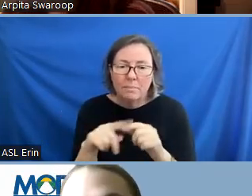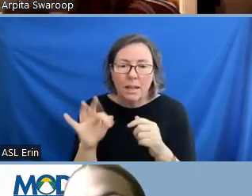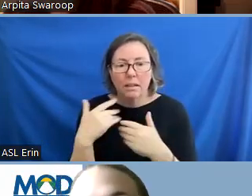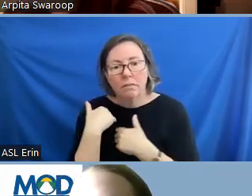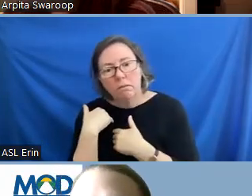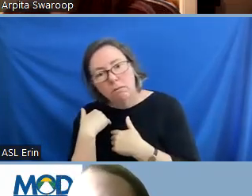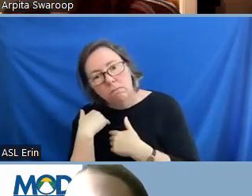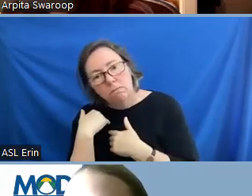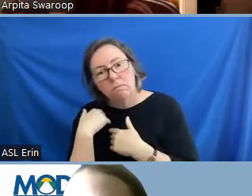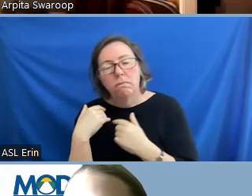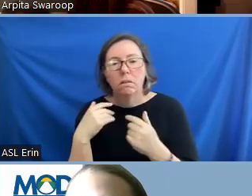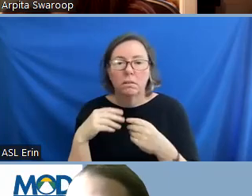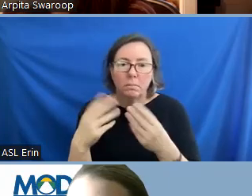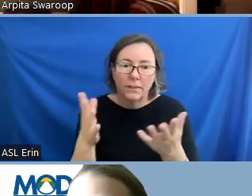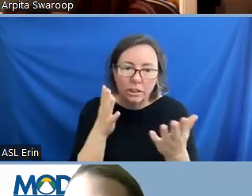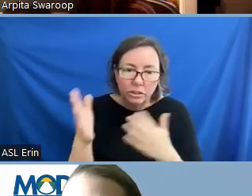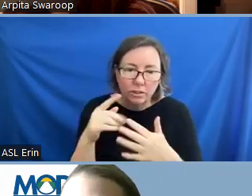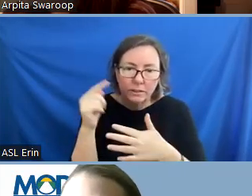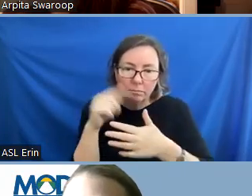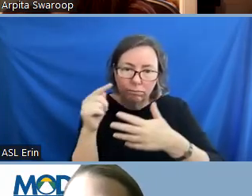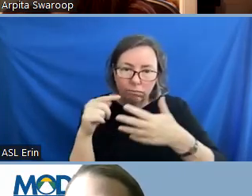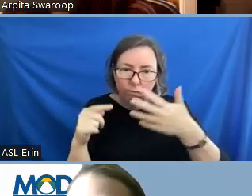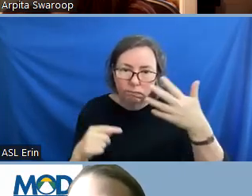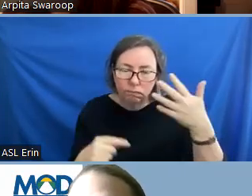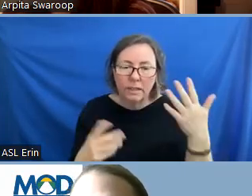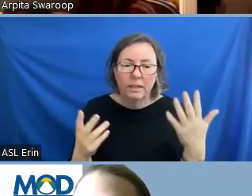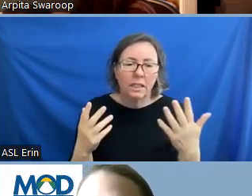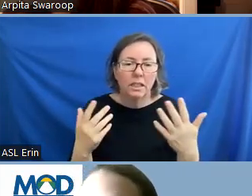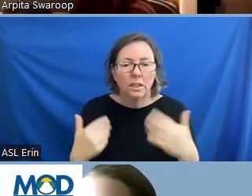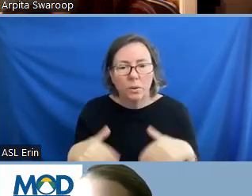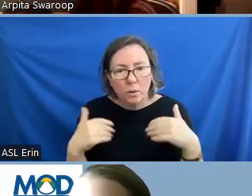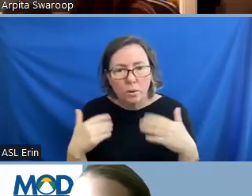maybe it's so reasonable, but it's going to put strain there, that's when you're checking in.